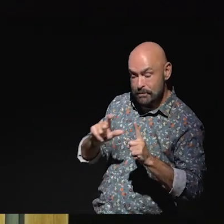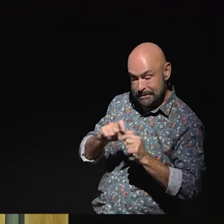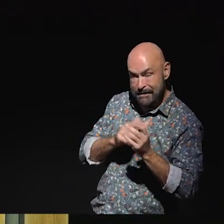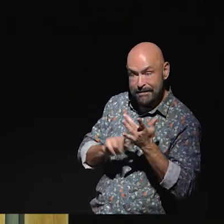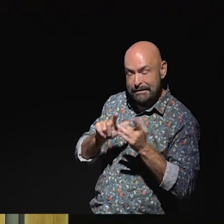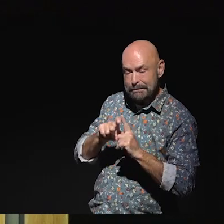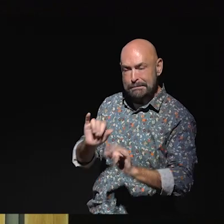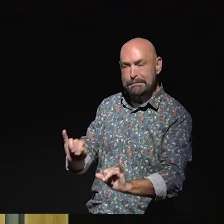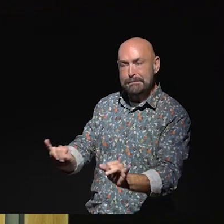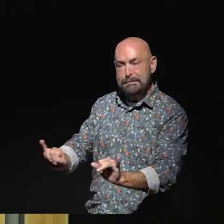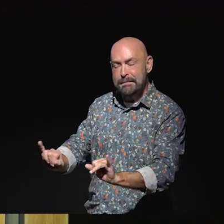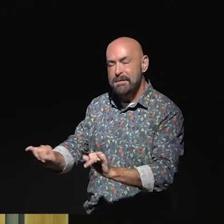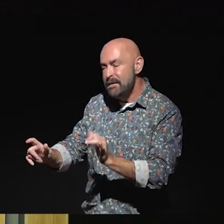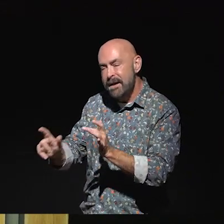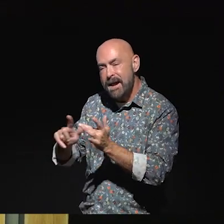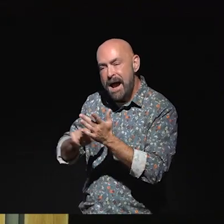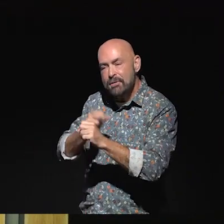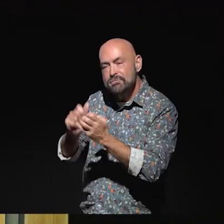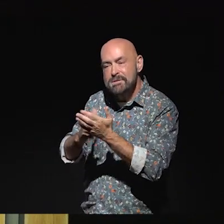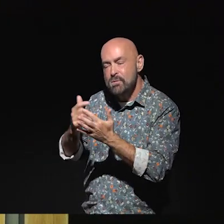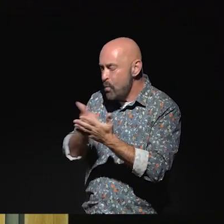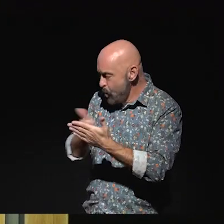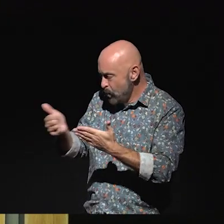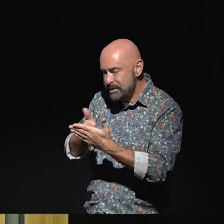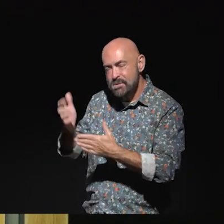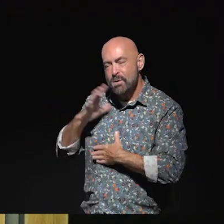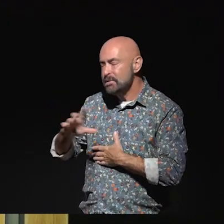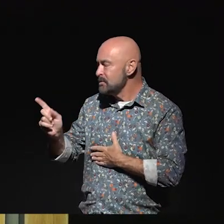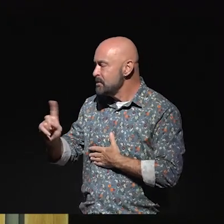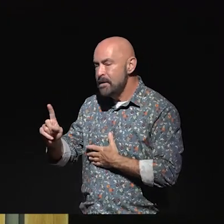Ingres is always willing to break with naturalism